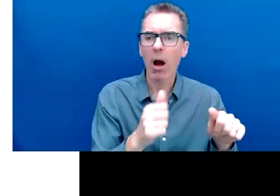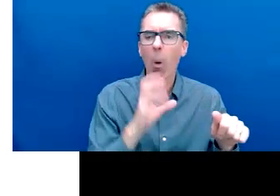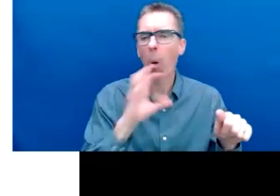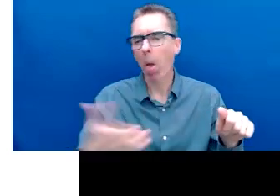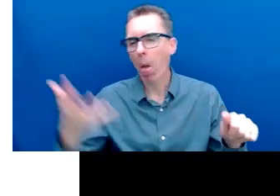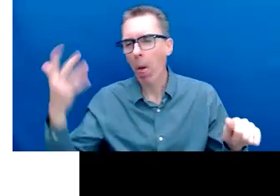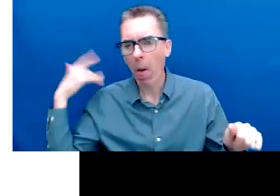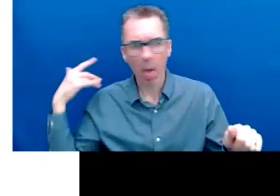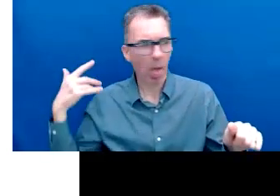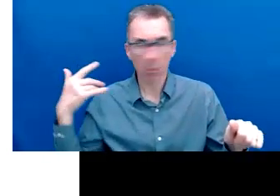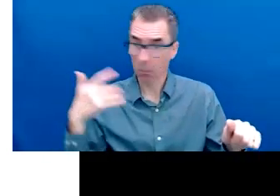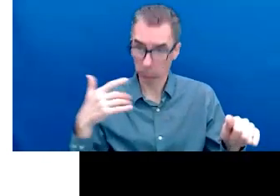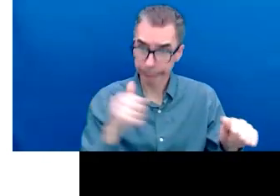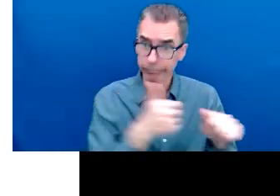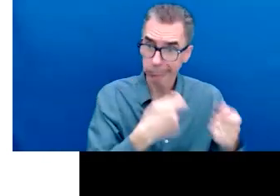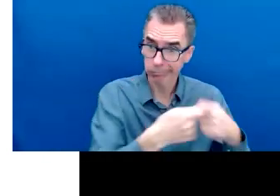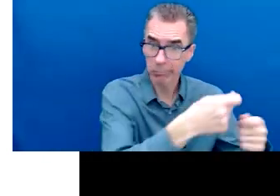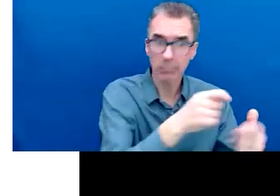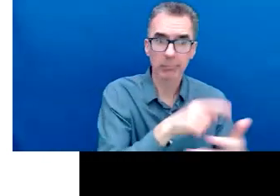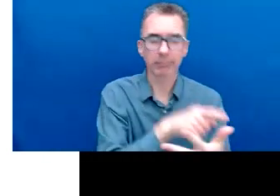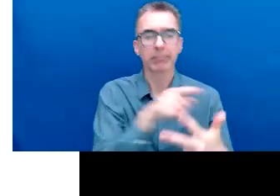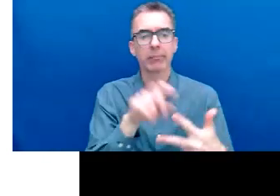EBSCO ebooks is a really large collection as well.